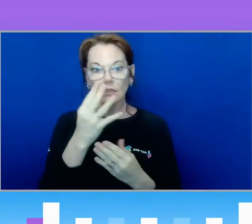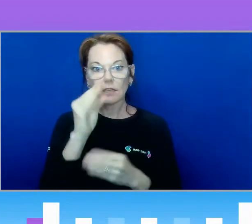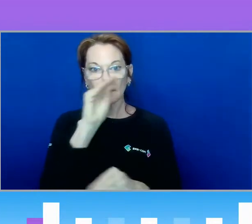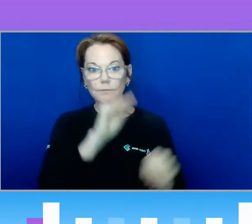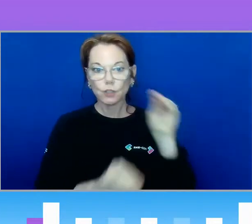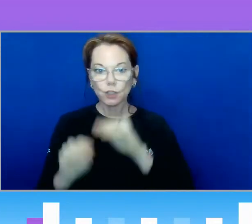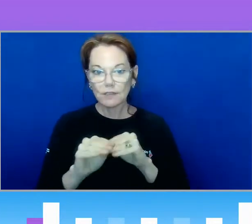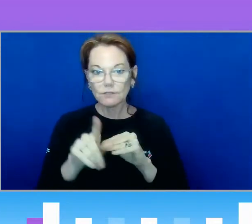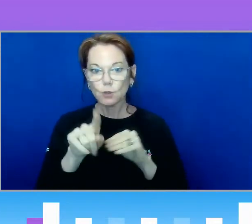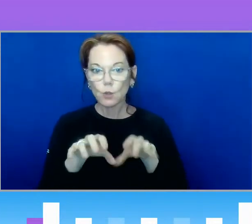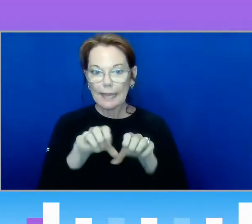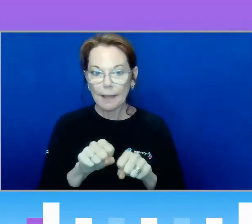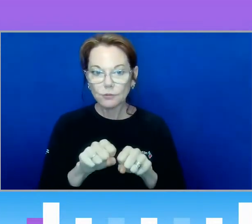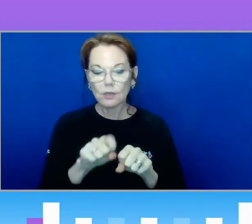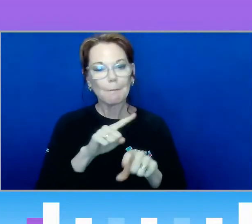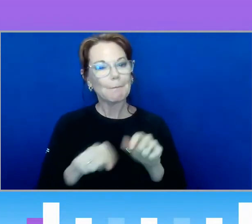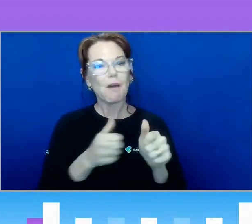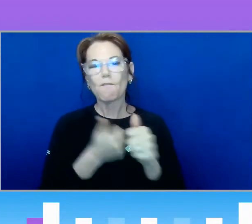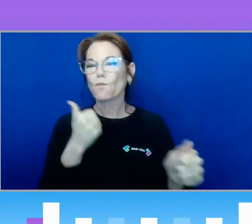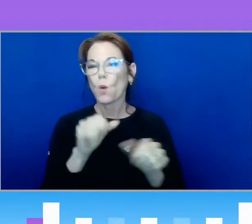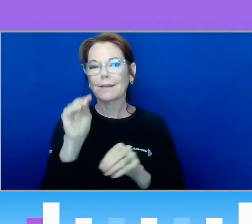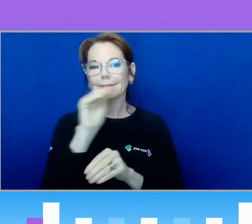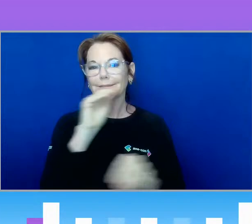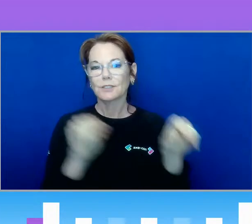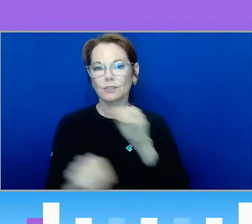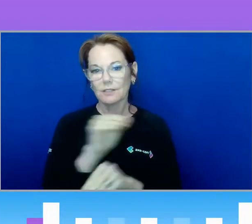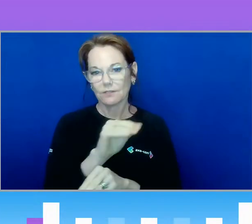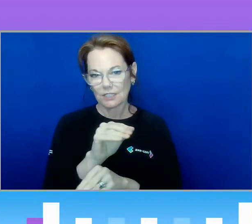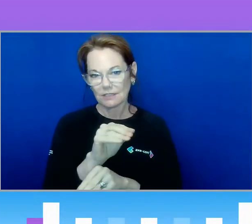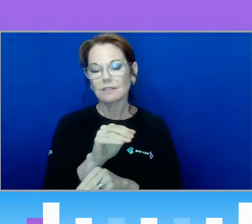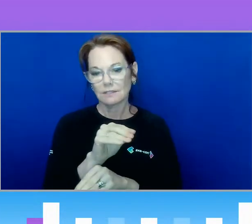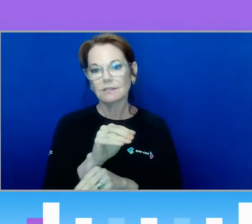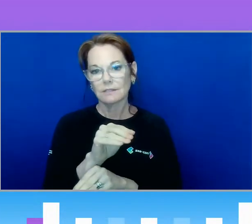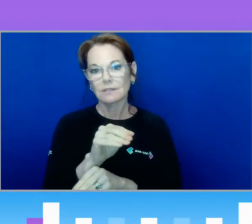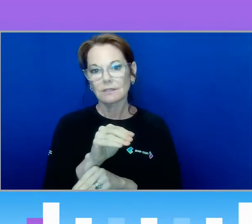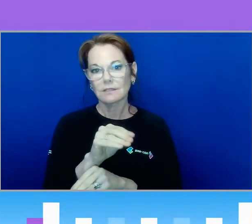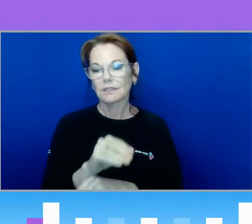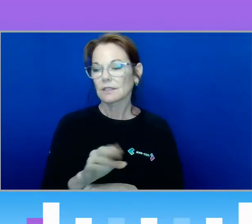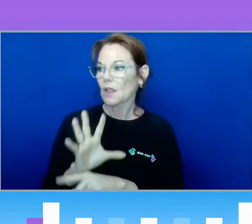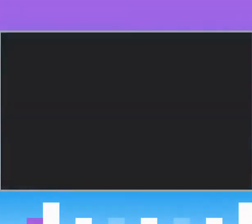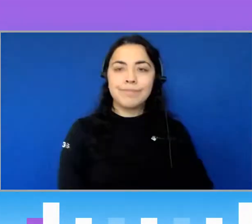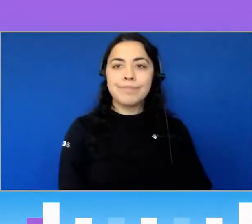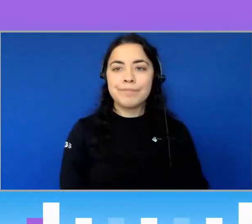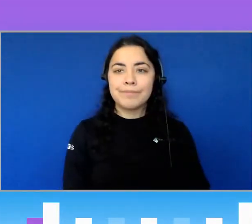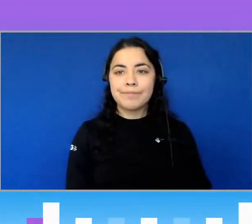it, but avoid it at all costs. >> Awesome. Here's another great